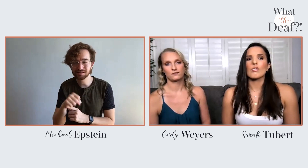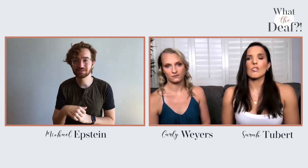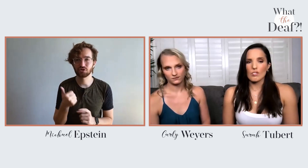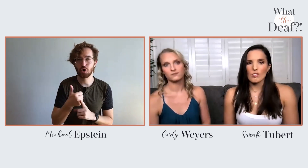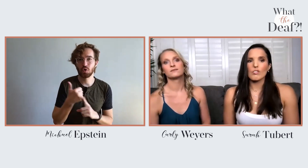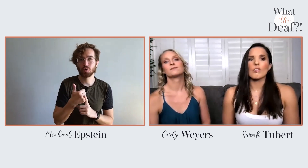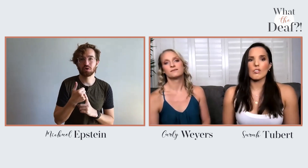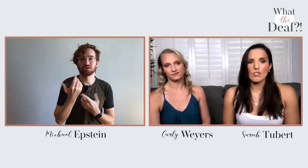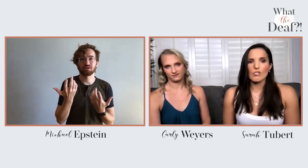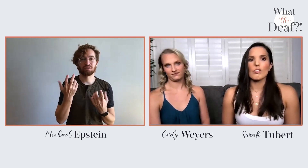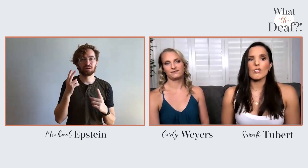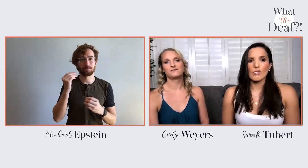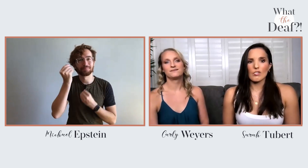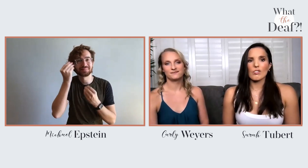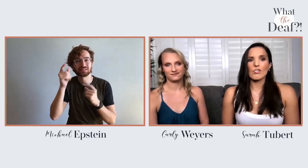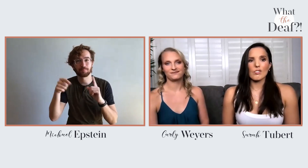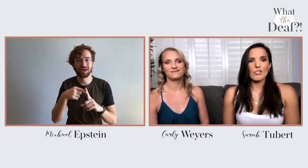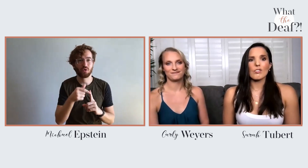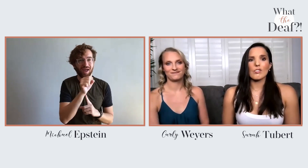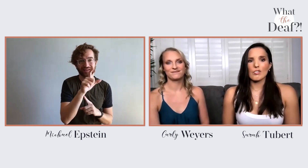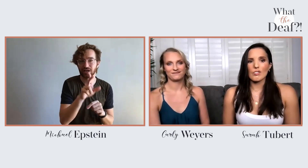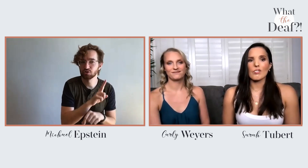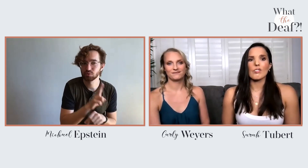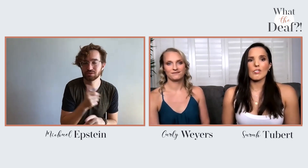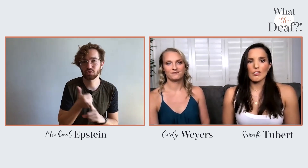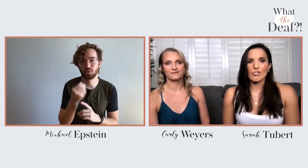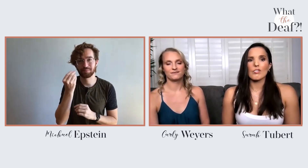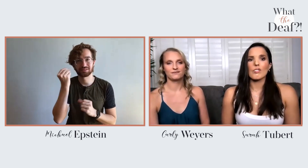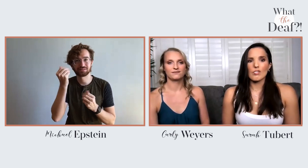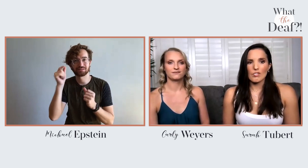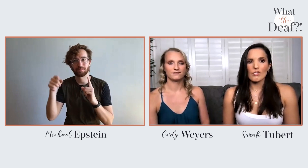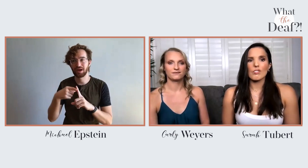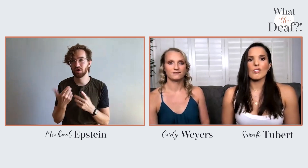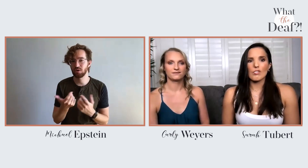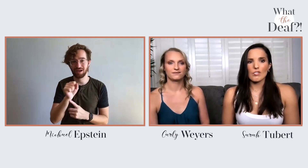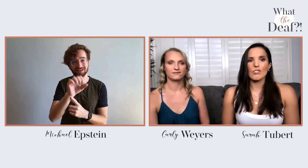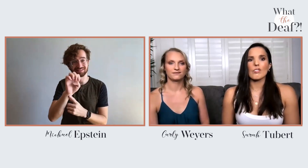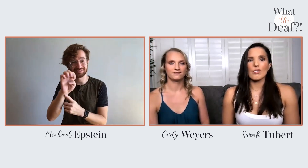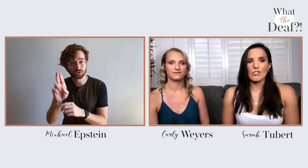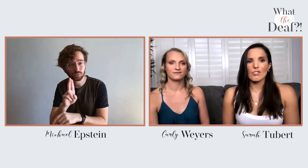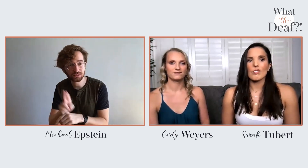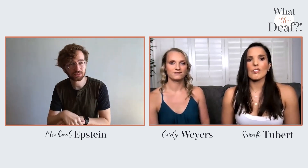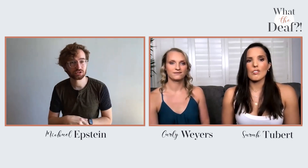The belief and the thought about it should only be for ASL users or here is this group over here of people